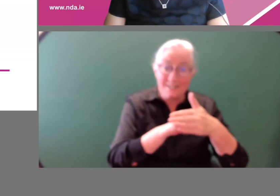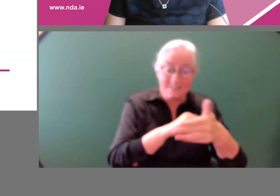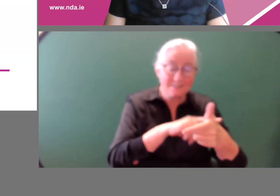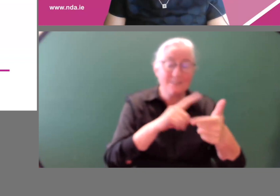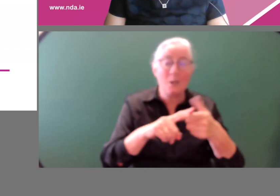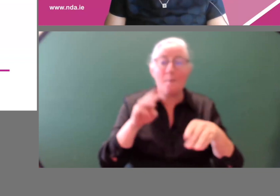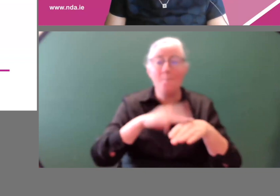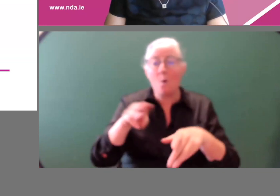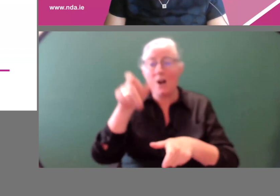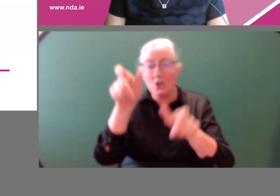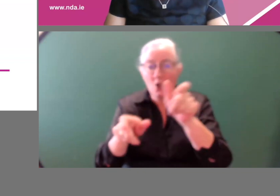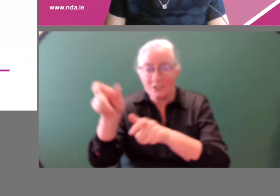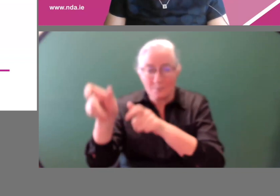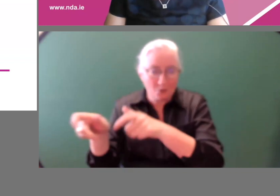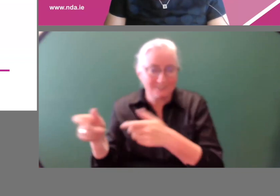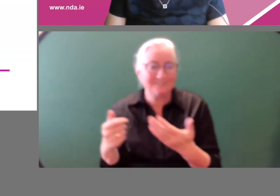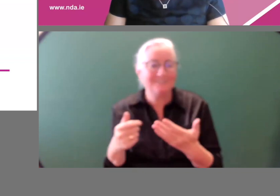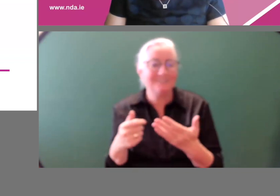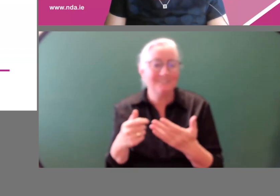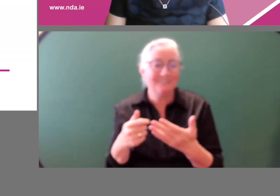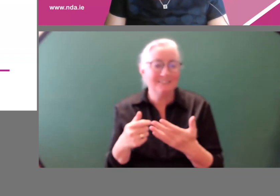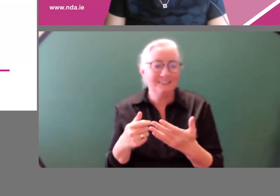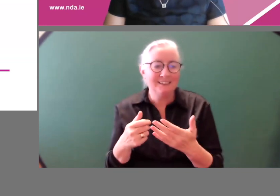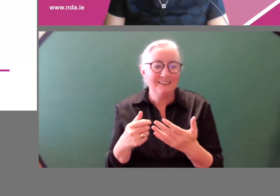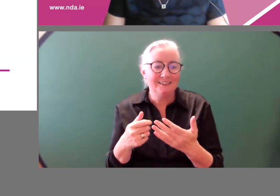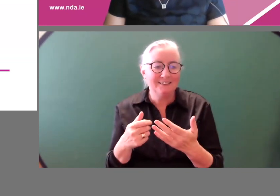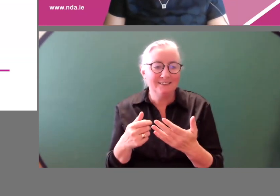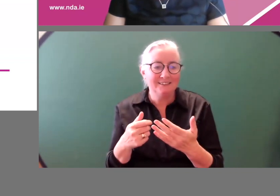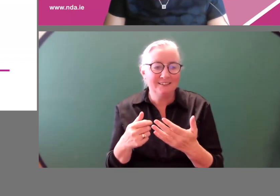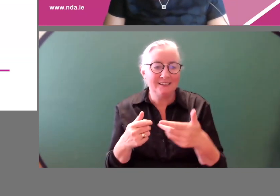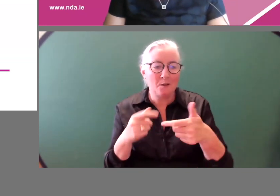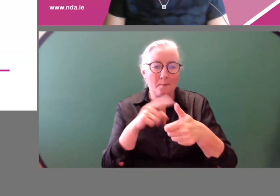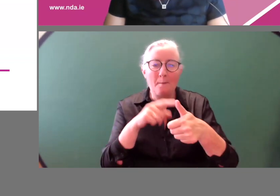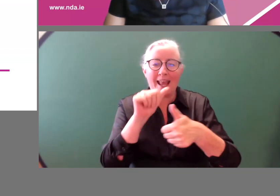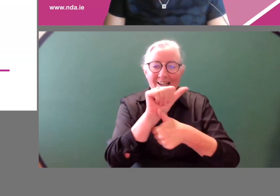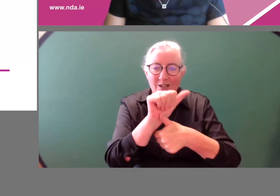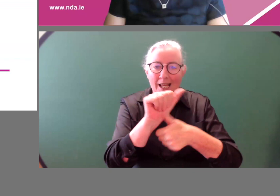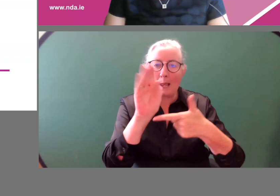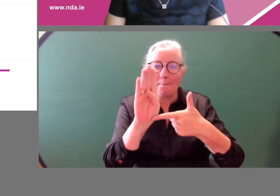base. B - Inspiring good design that works for everyone. And C, - enabling inclusion,